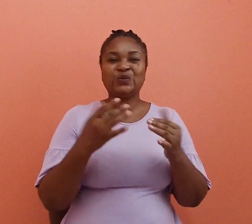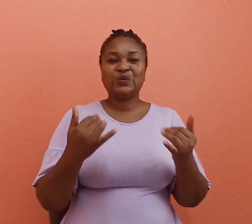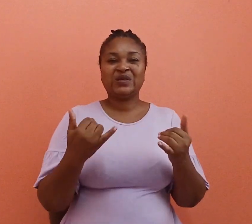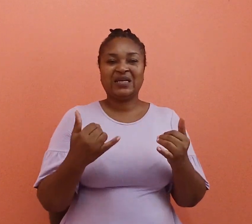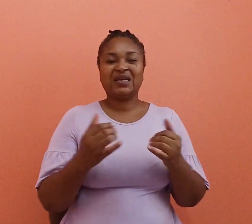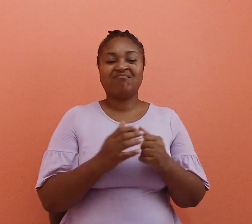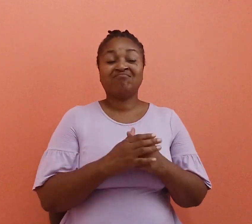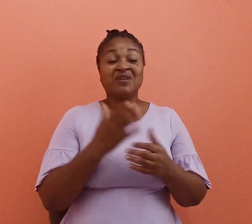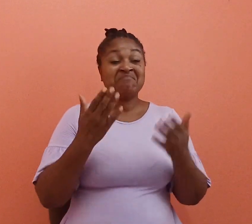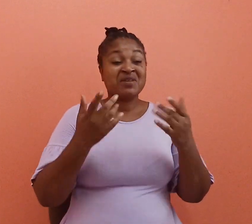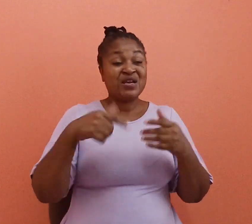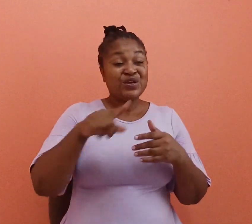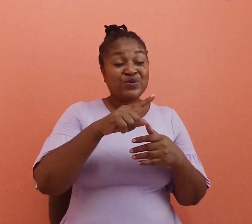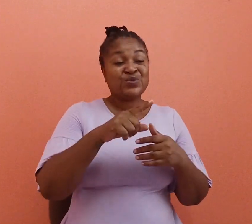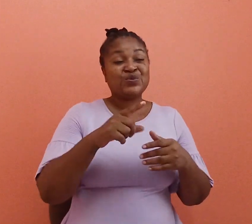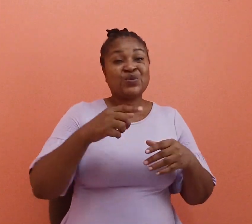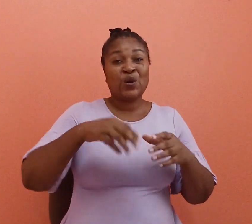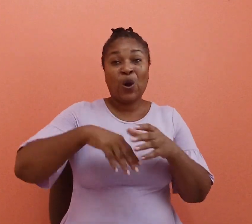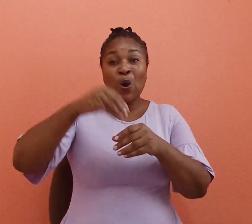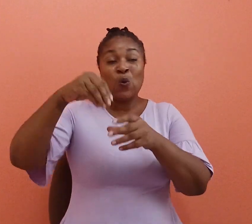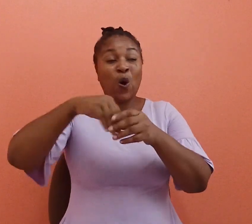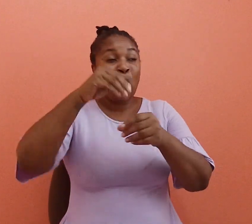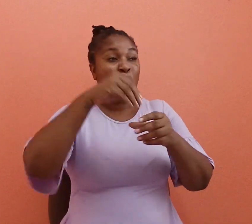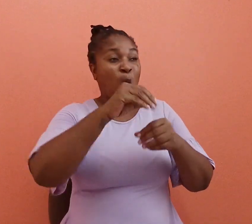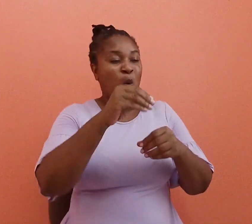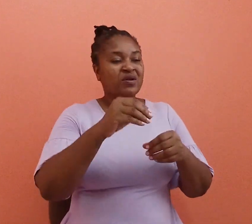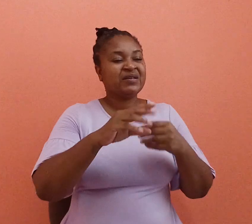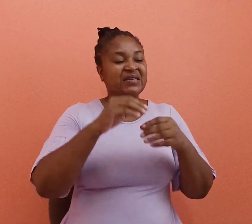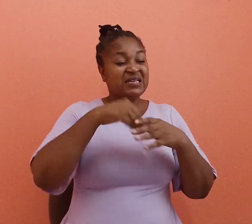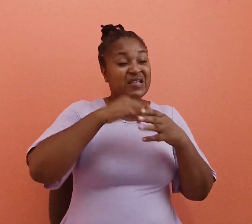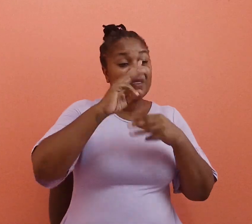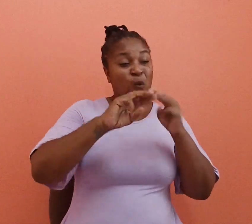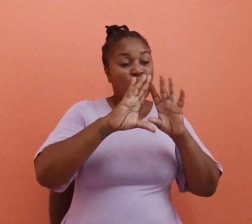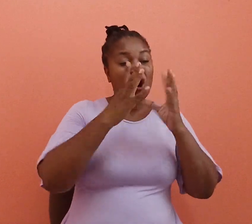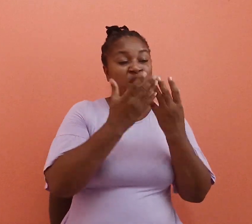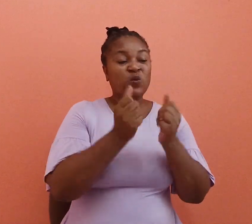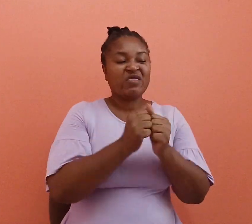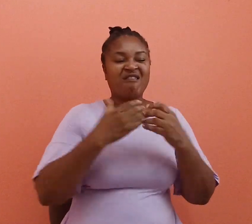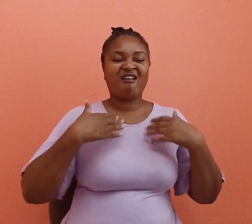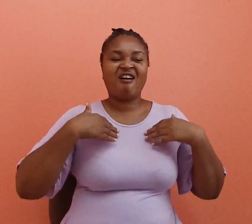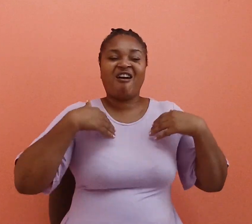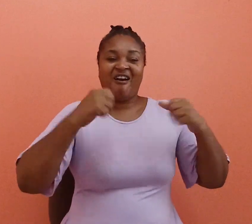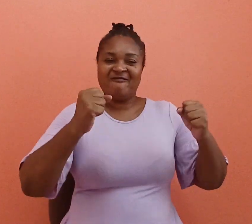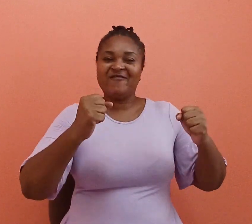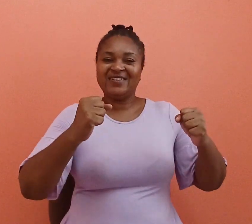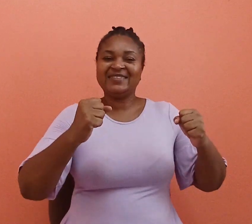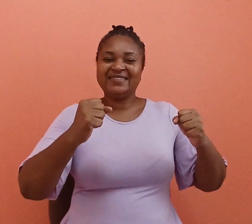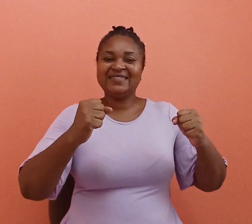may you go out into this world with confidence